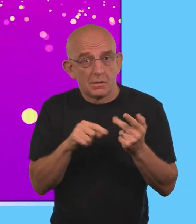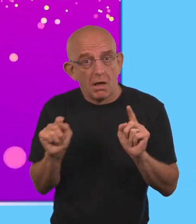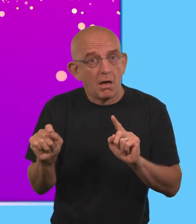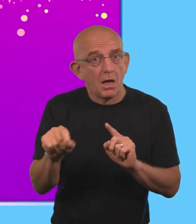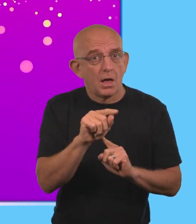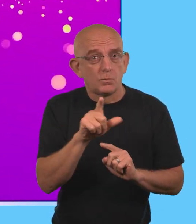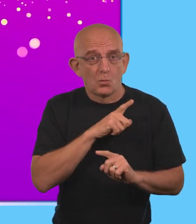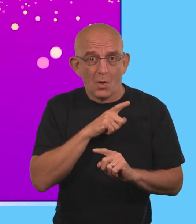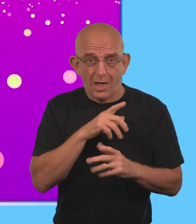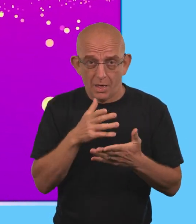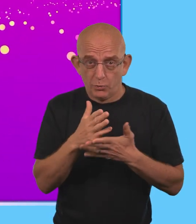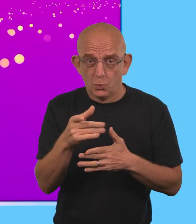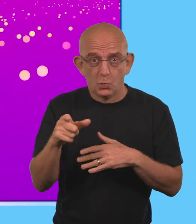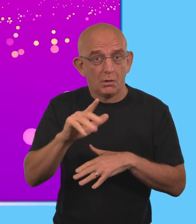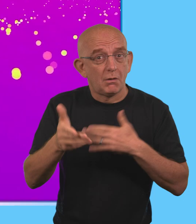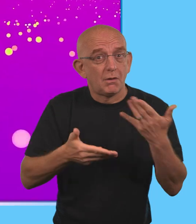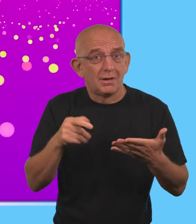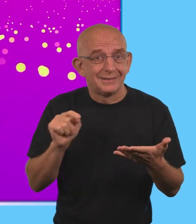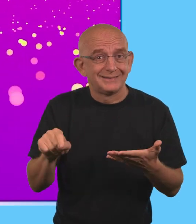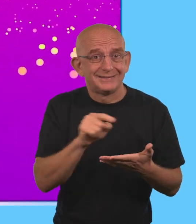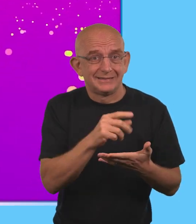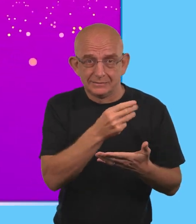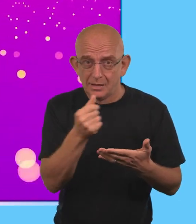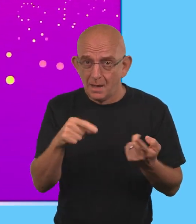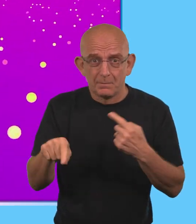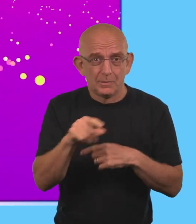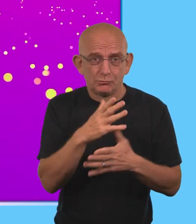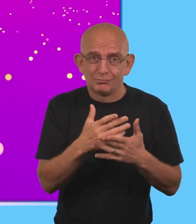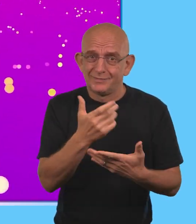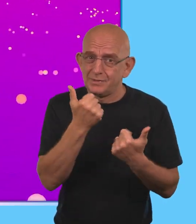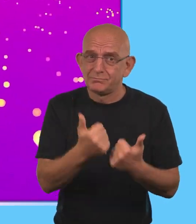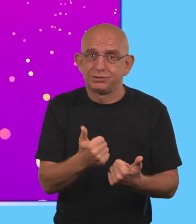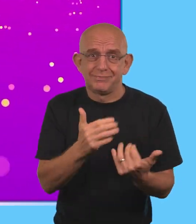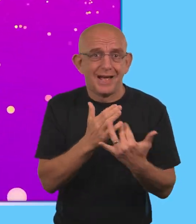Not just the ones that won, but also really every other game that was out that was submitted because